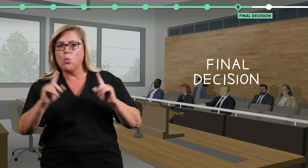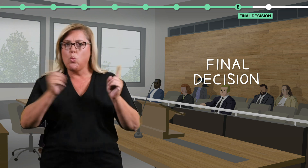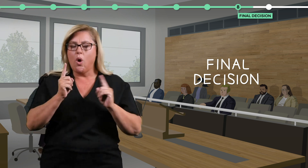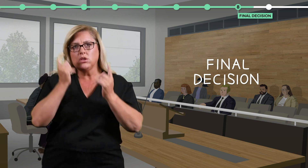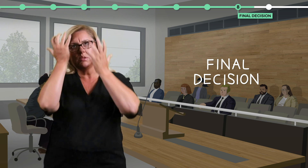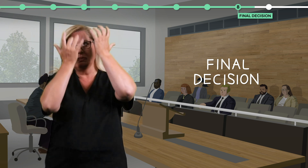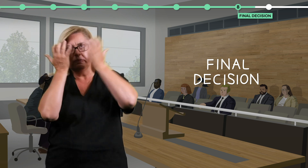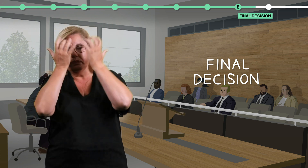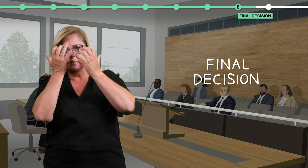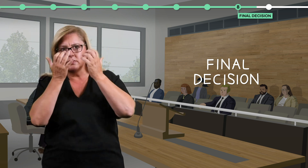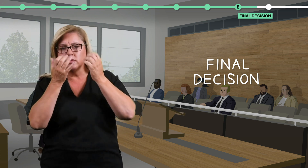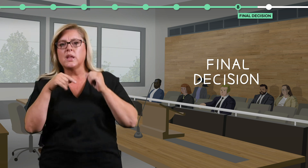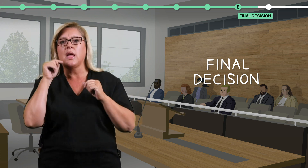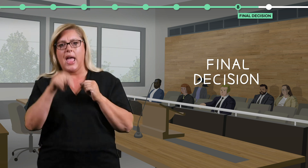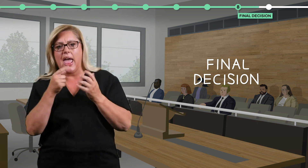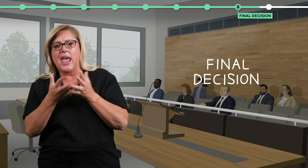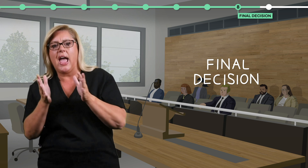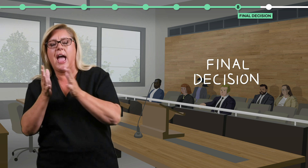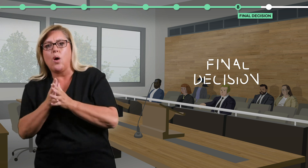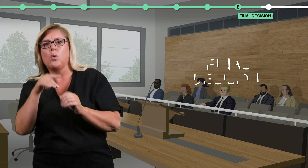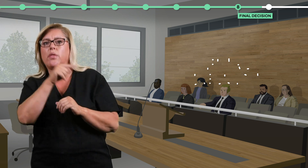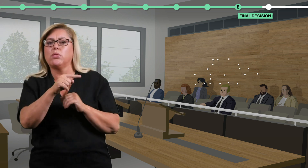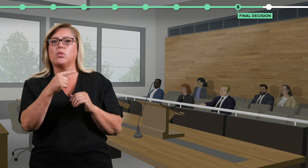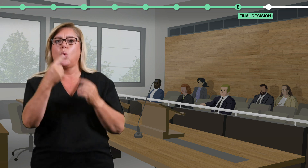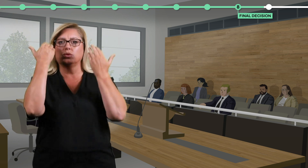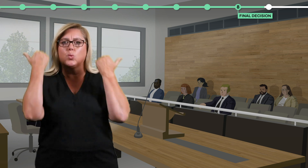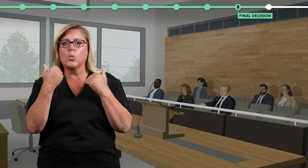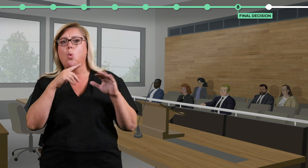orders promote the safety and well-being of your child.